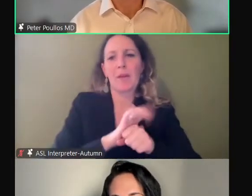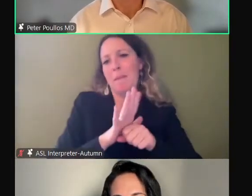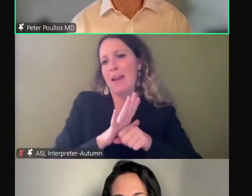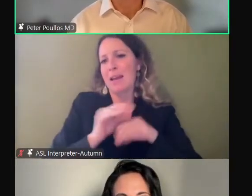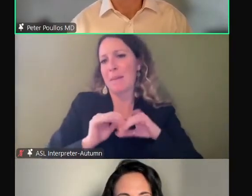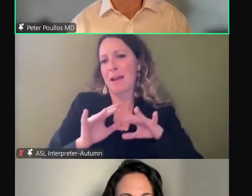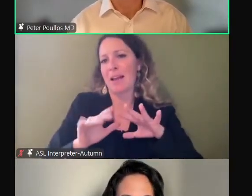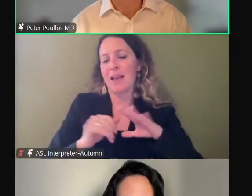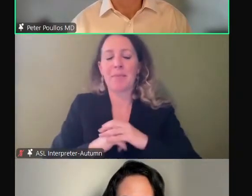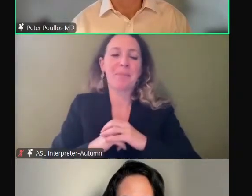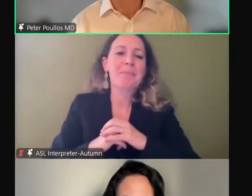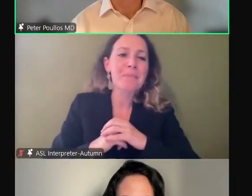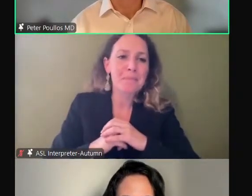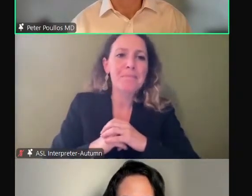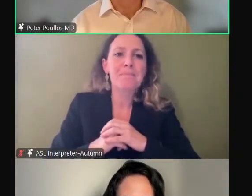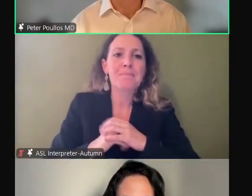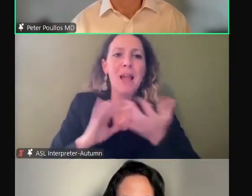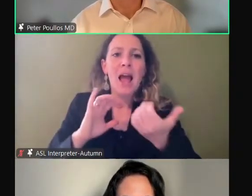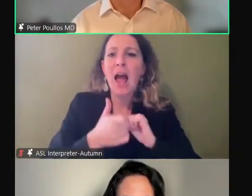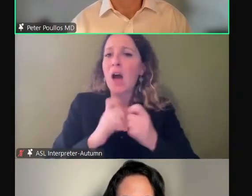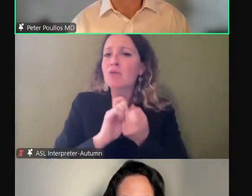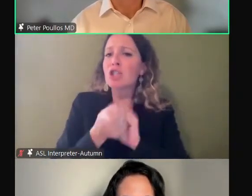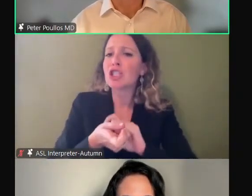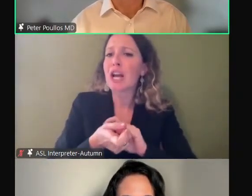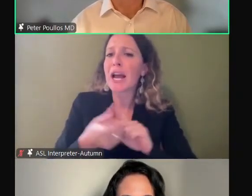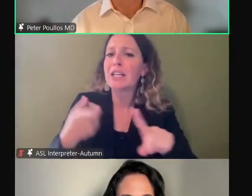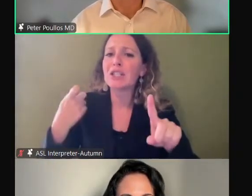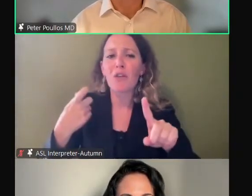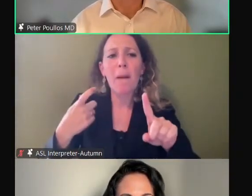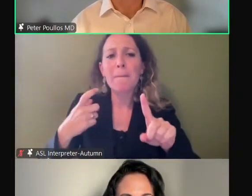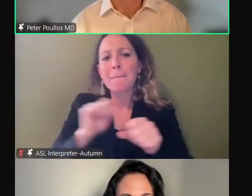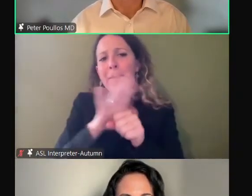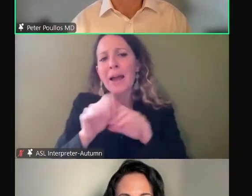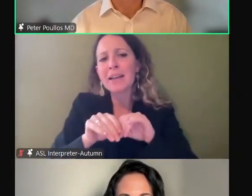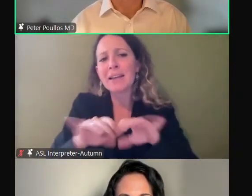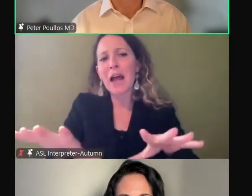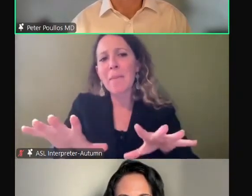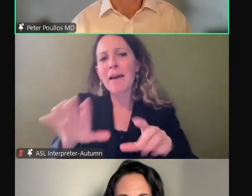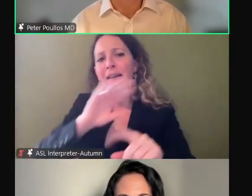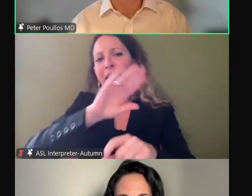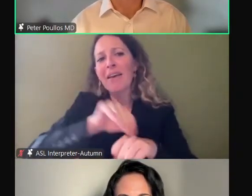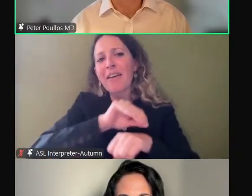the sudden shift to virtual health during the pandemic affect five disability communities,